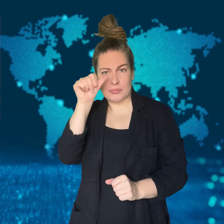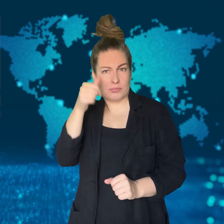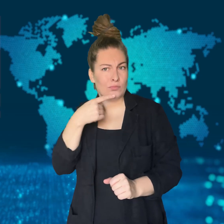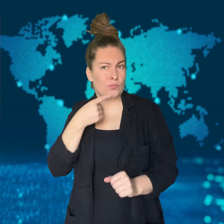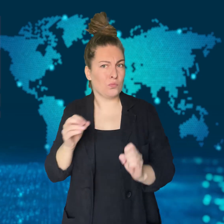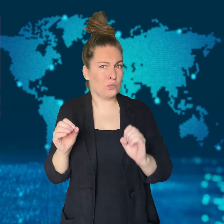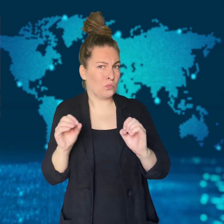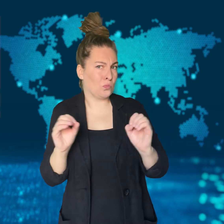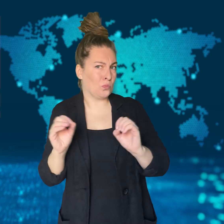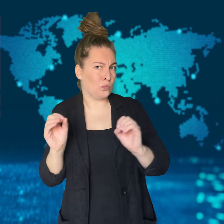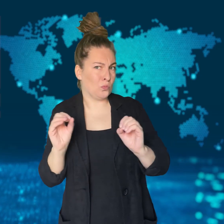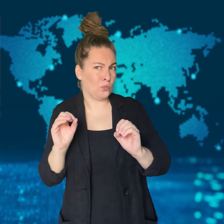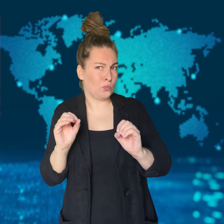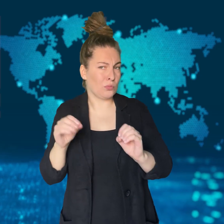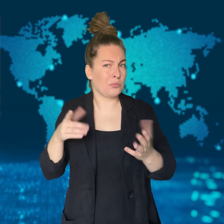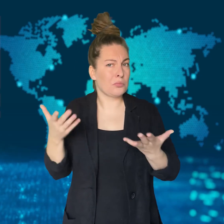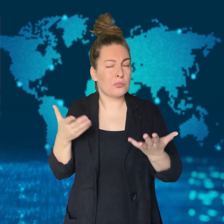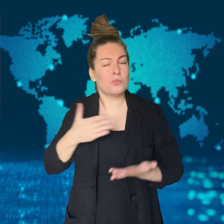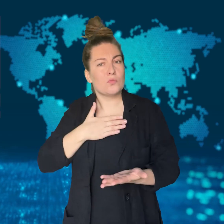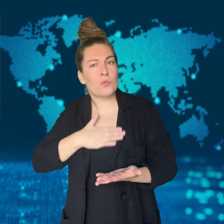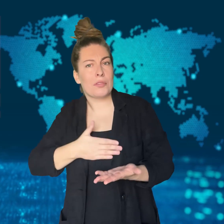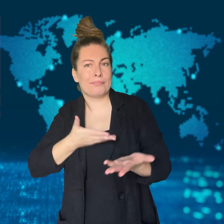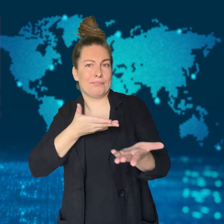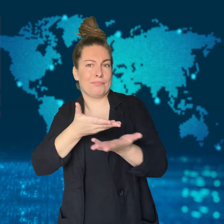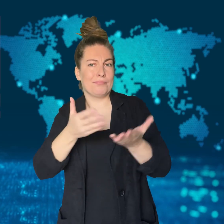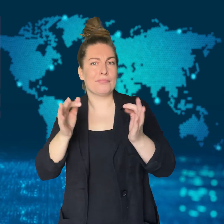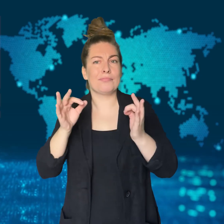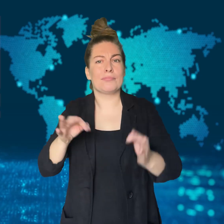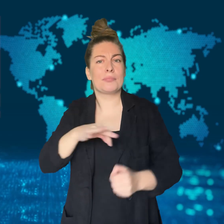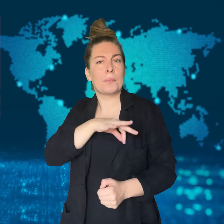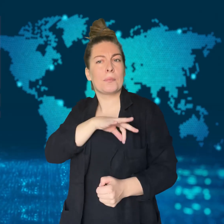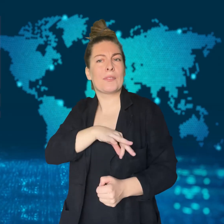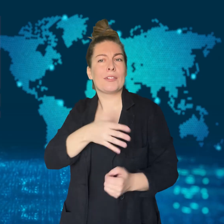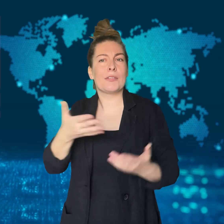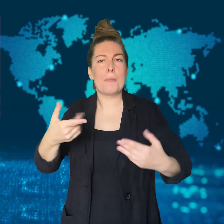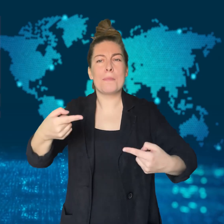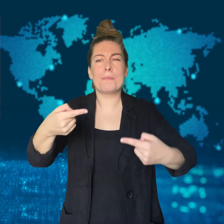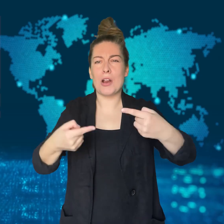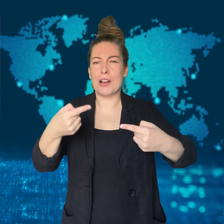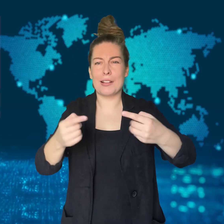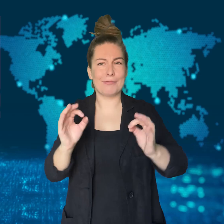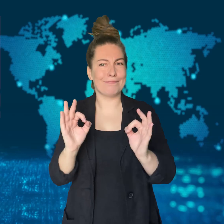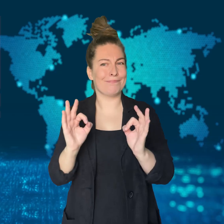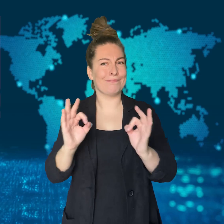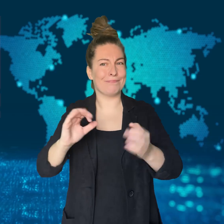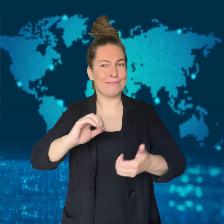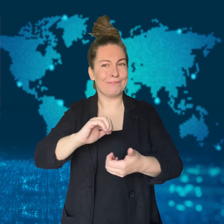and called it "pandering"for political gain.